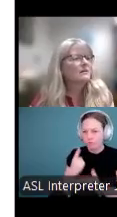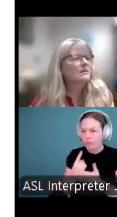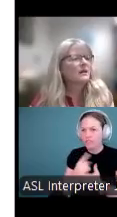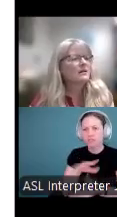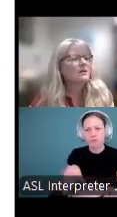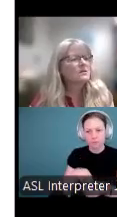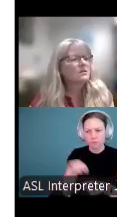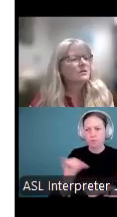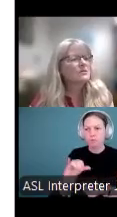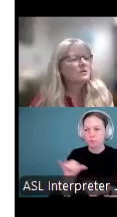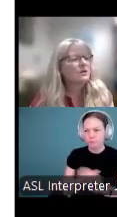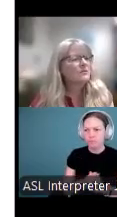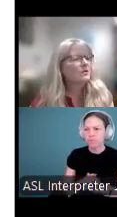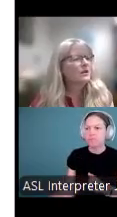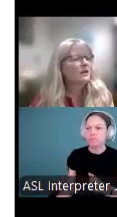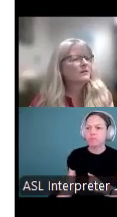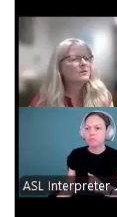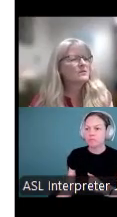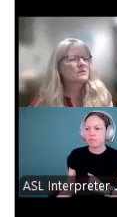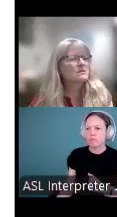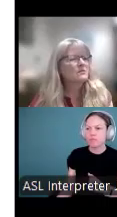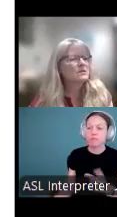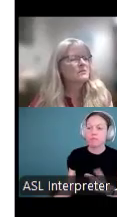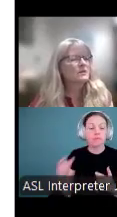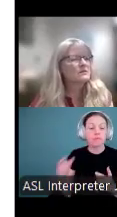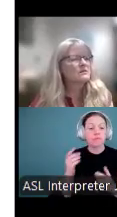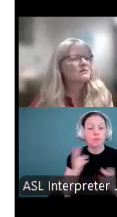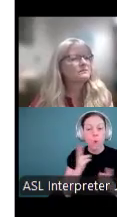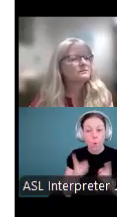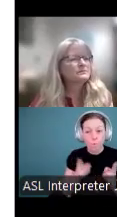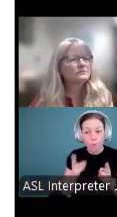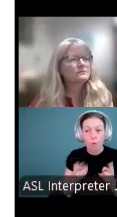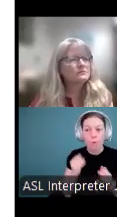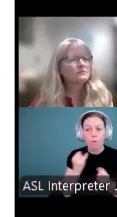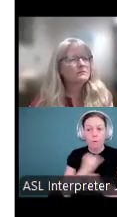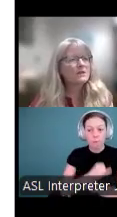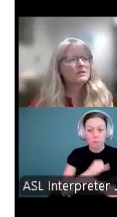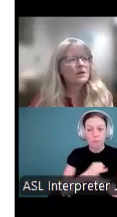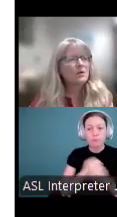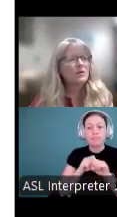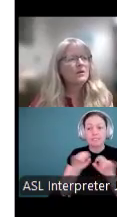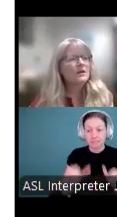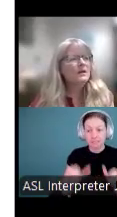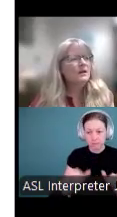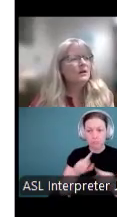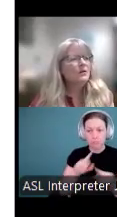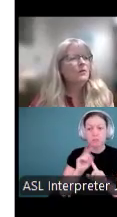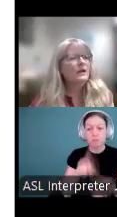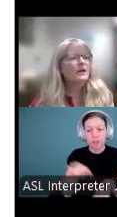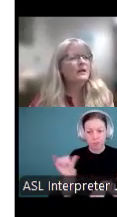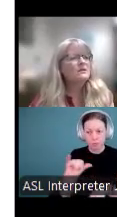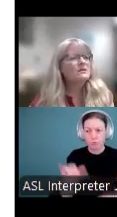and it also includes hormone and immune system responses, so we